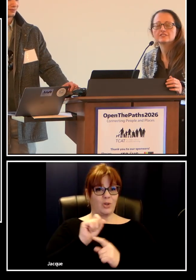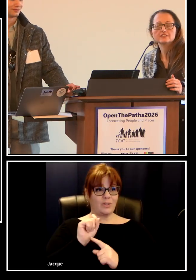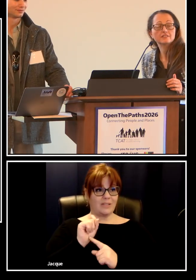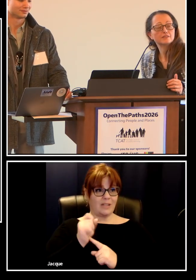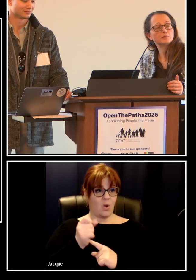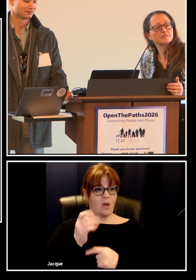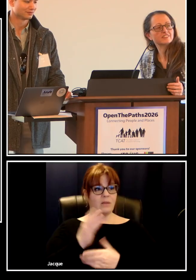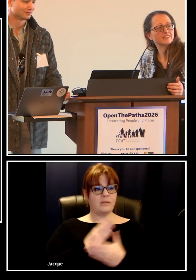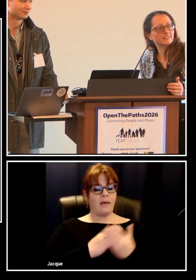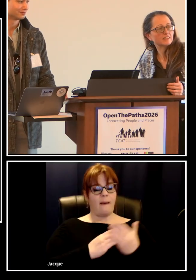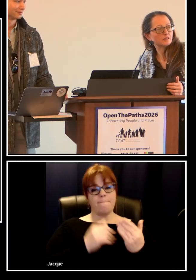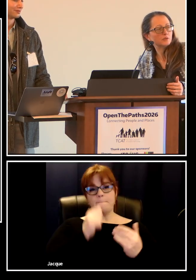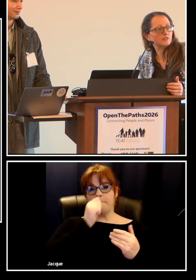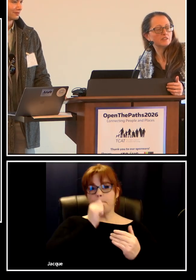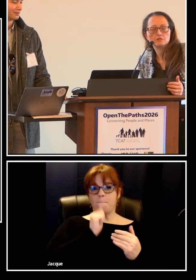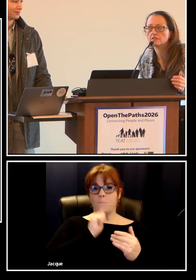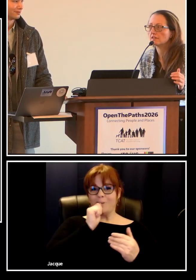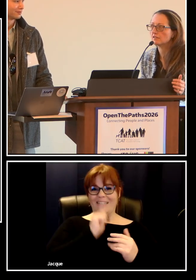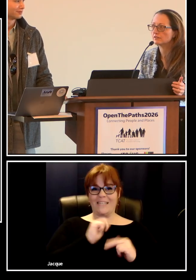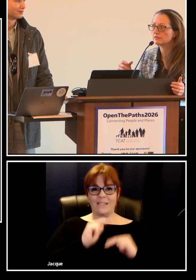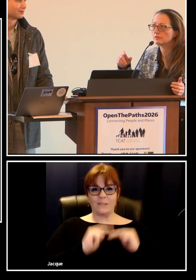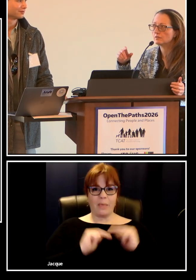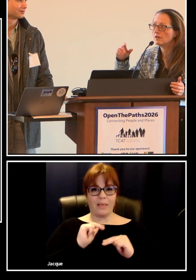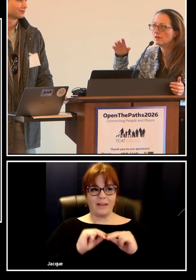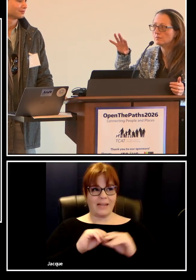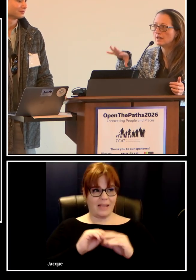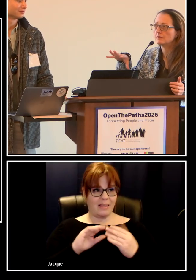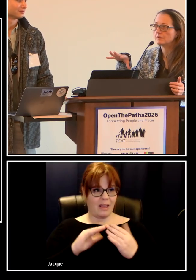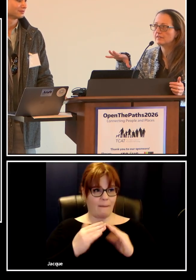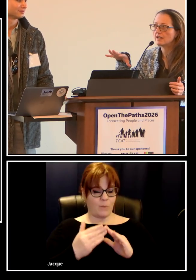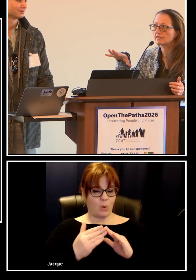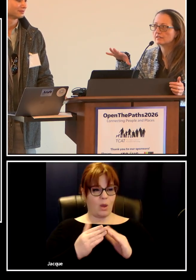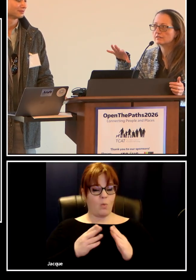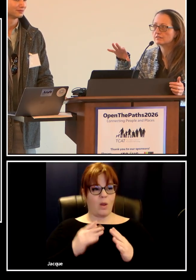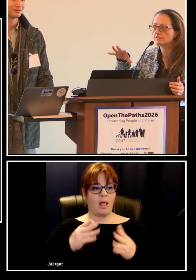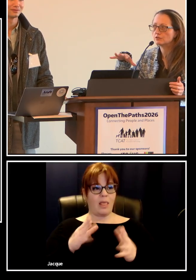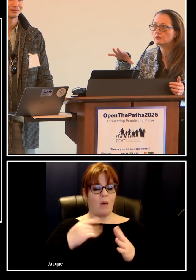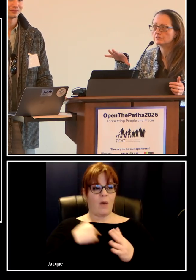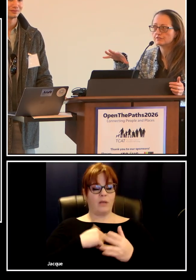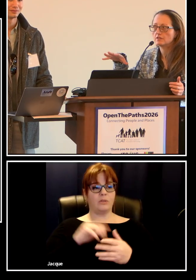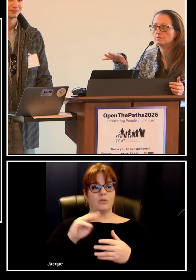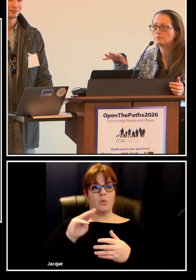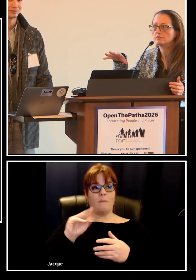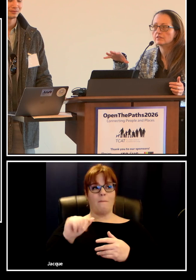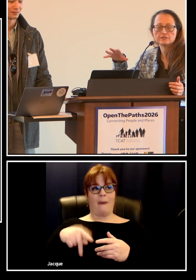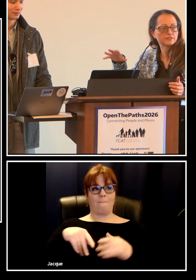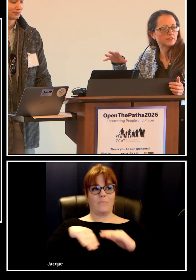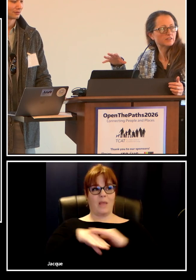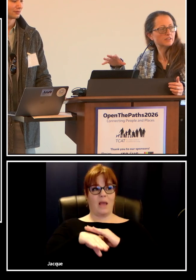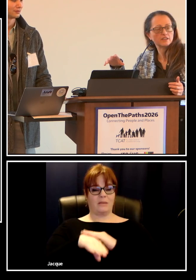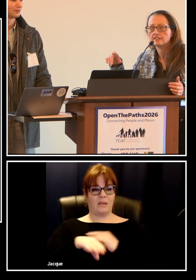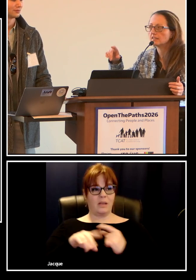resilience building in the community would allow us to map the access to and from this facility,